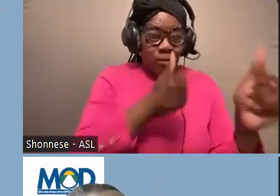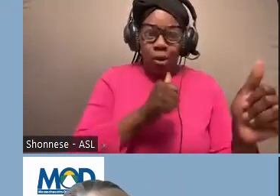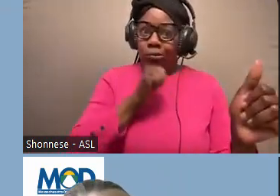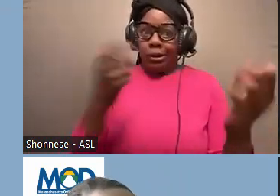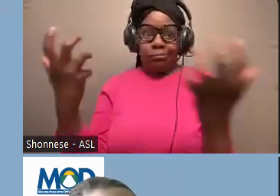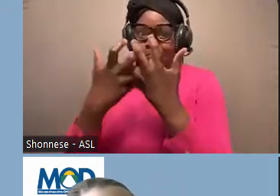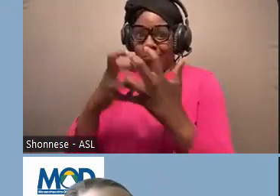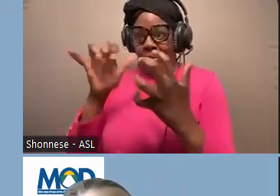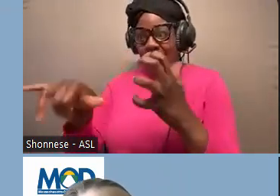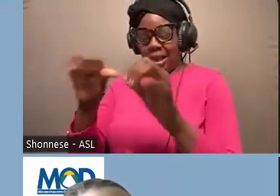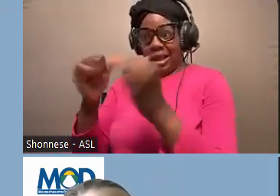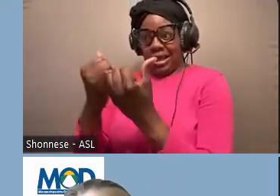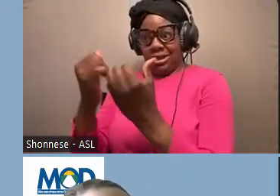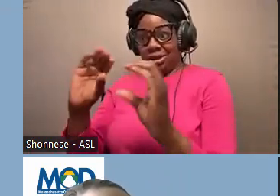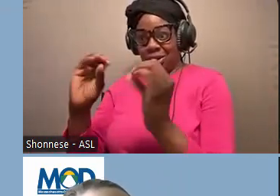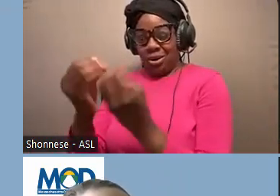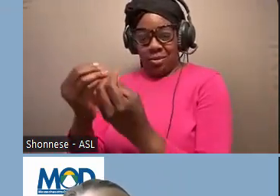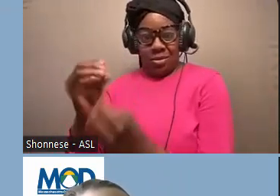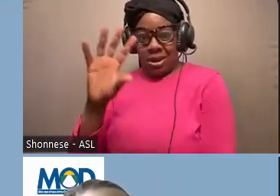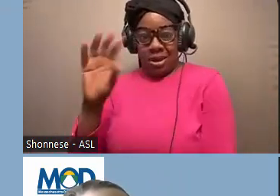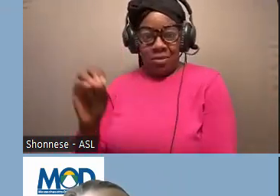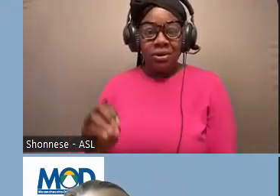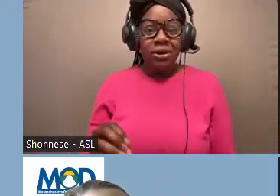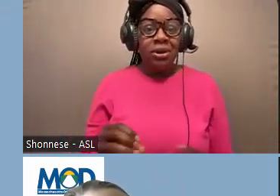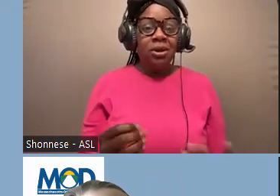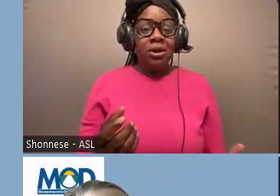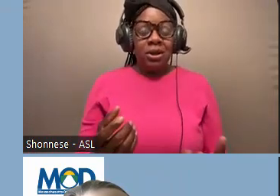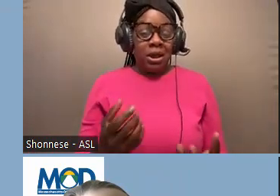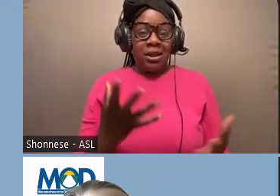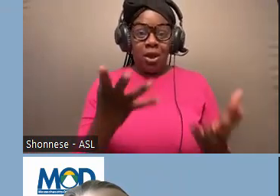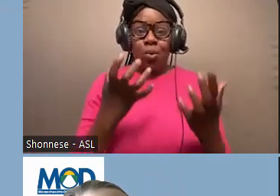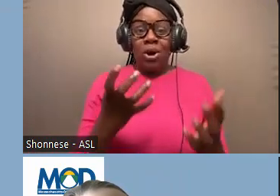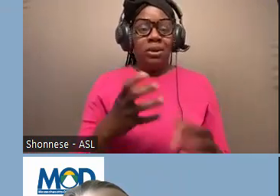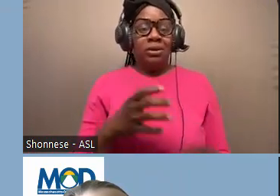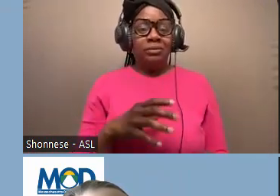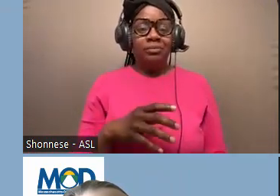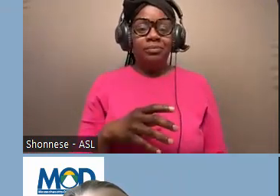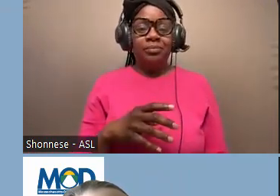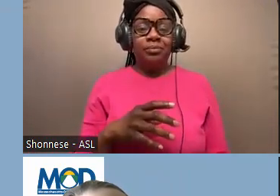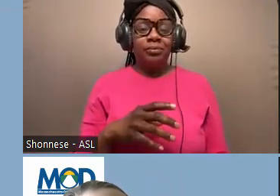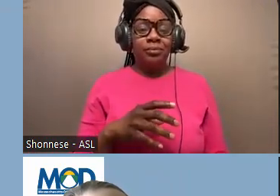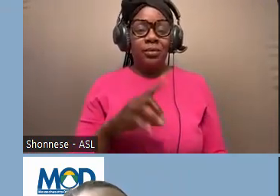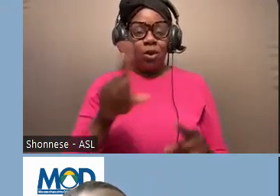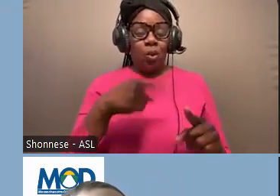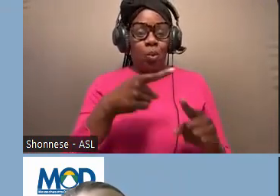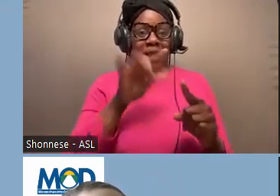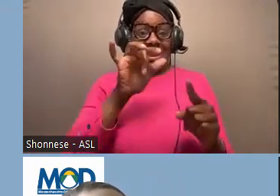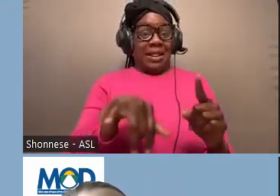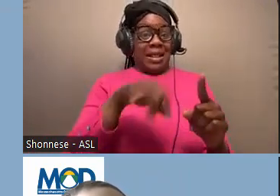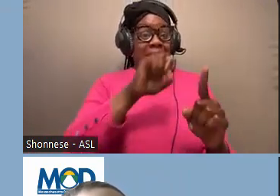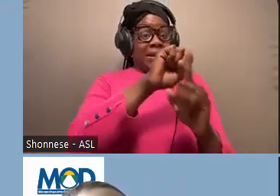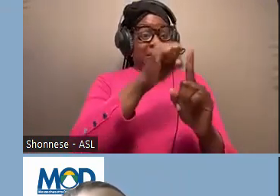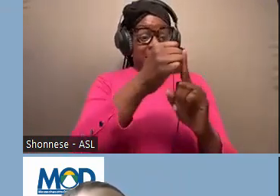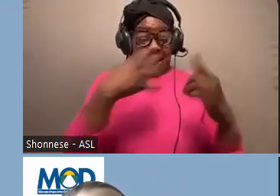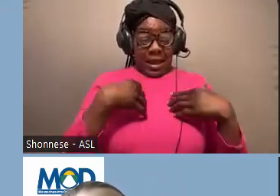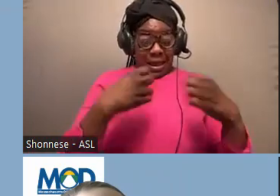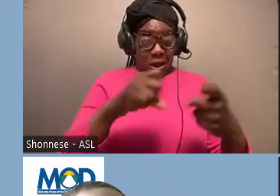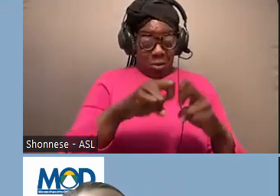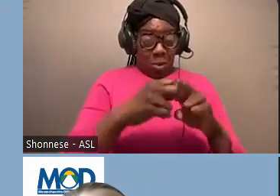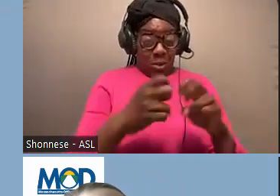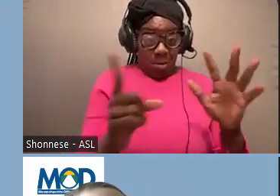And it's open-ended when that flares up, I want to be able to work from home.